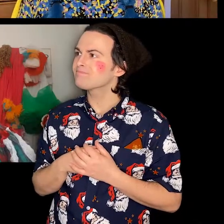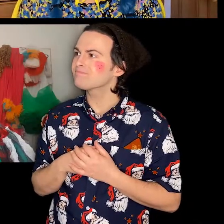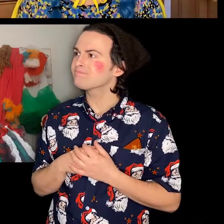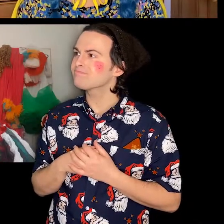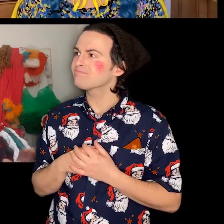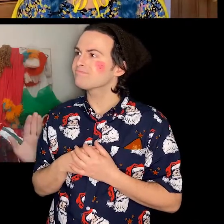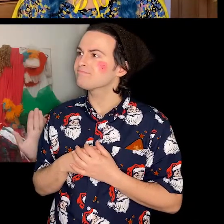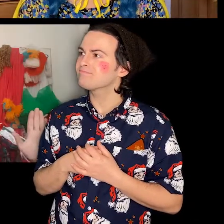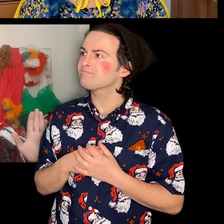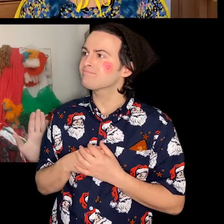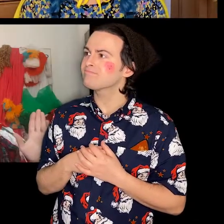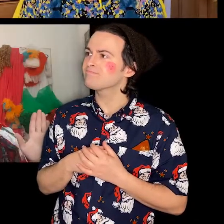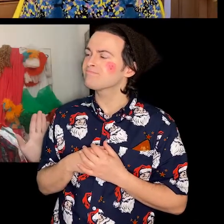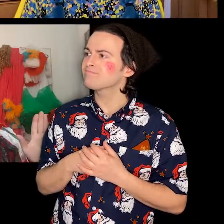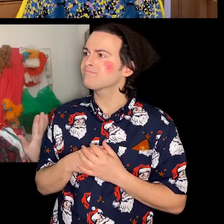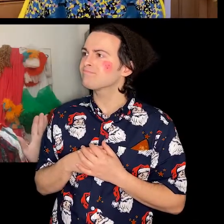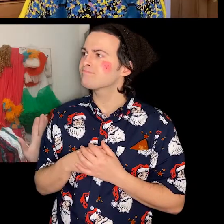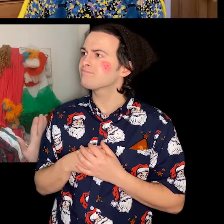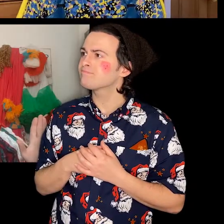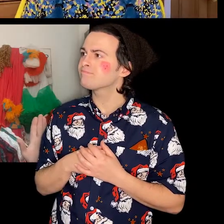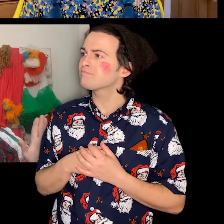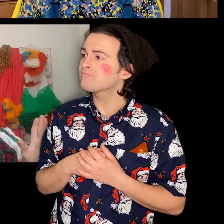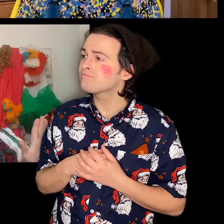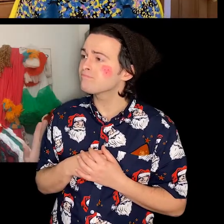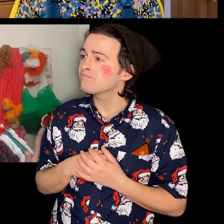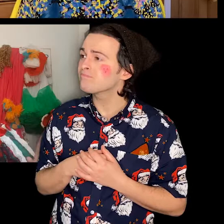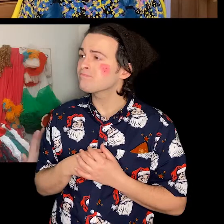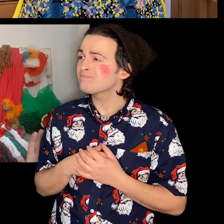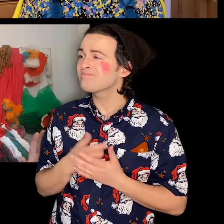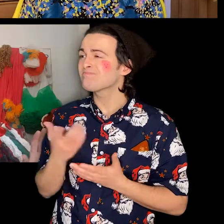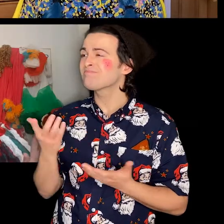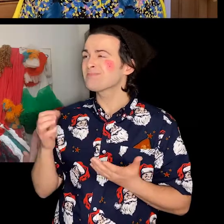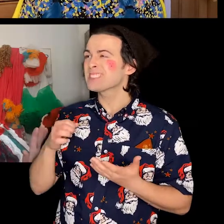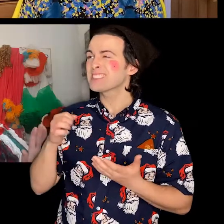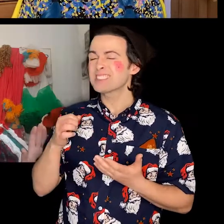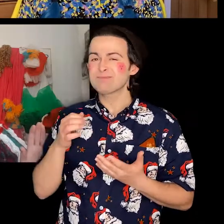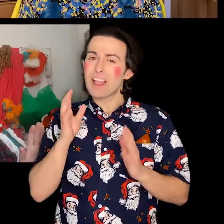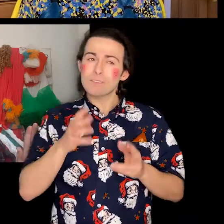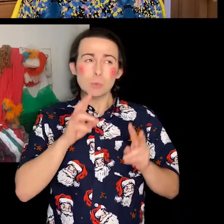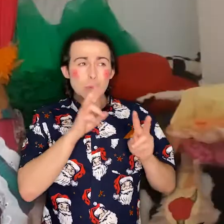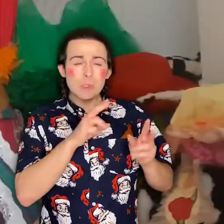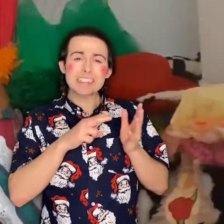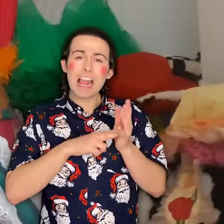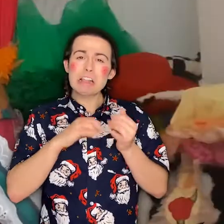Helen – Look we all just have to wait and see what Nicola Sturgeon says but I’m sure